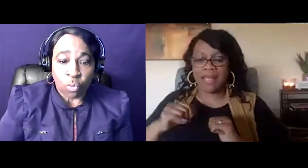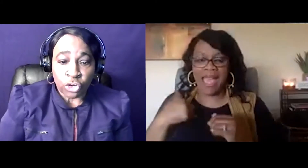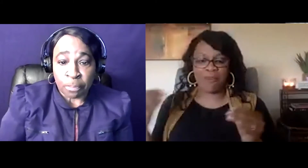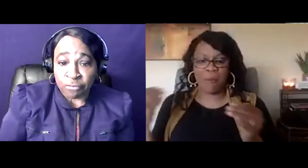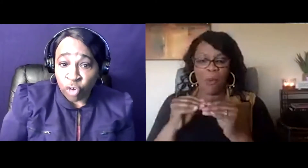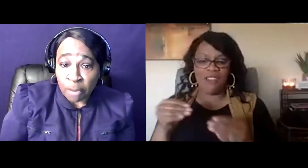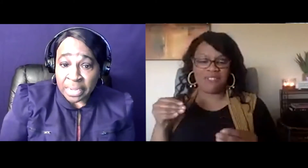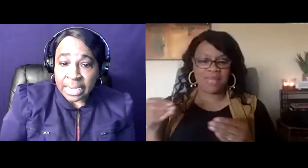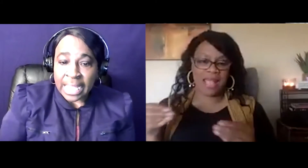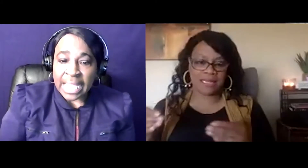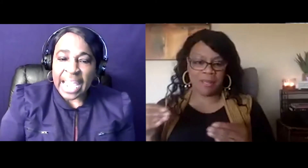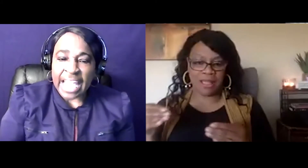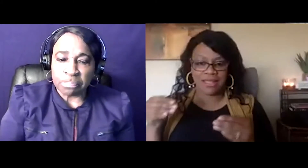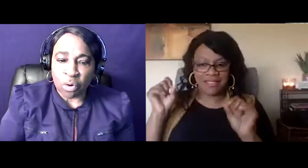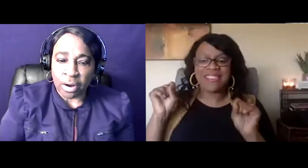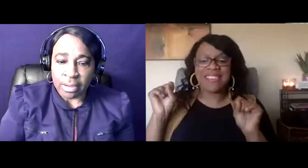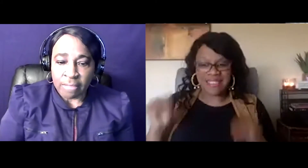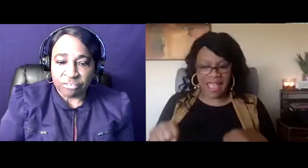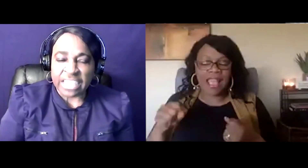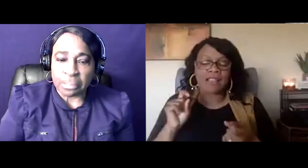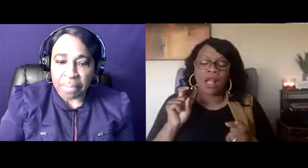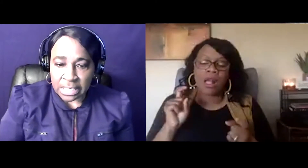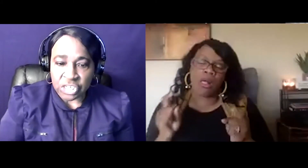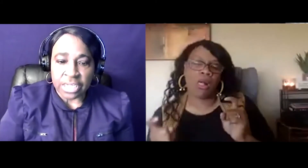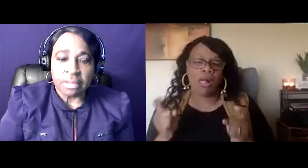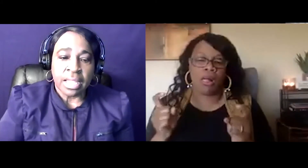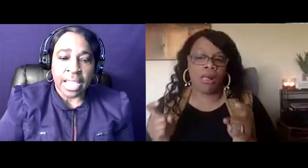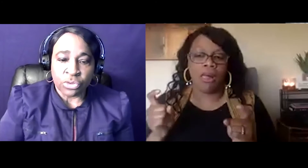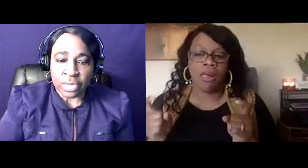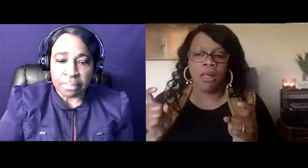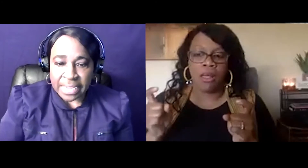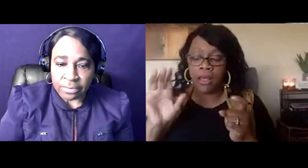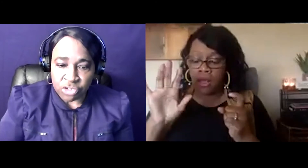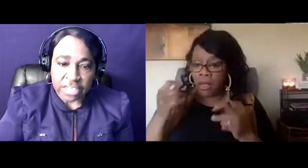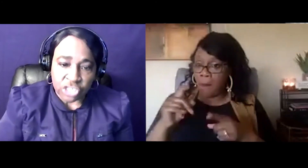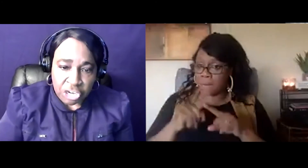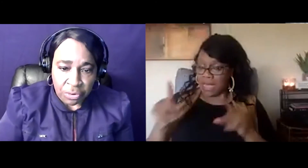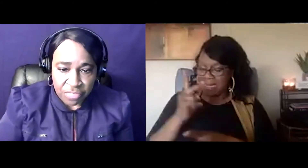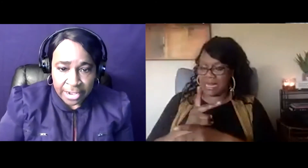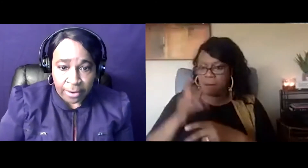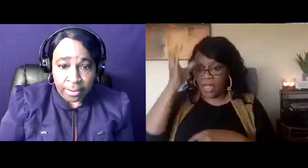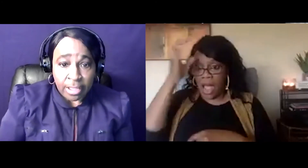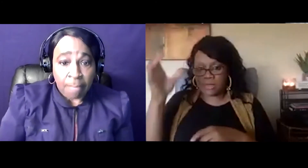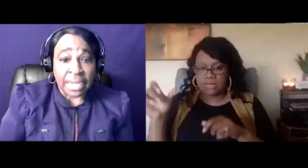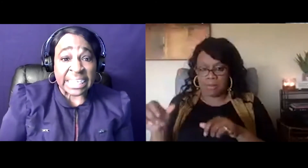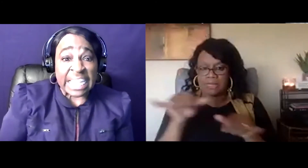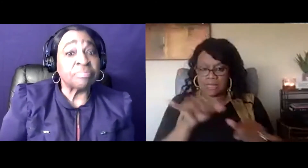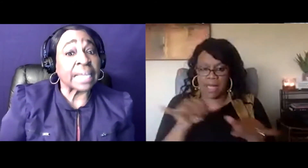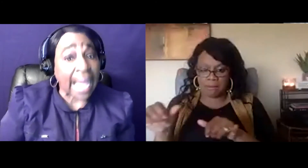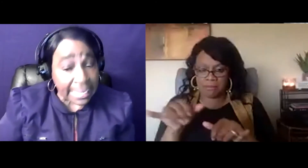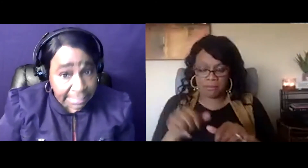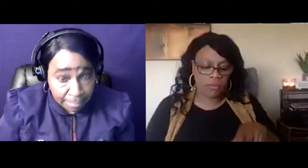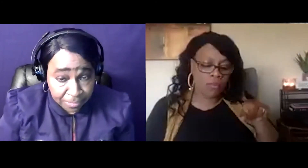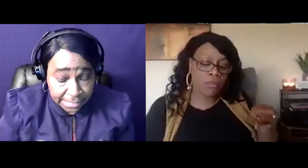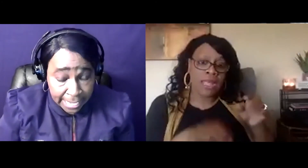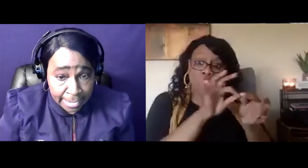When you're performing, it has more flexibility, and you can make changes here and there, but keep the concept the same.